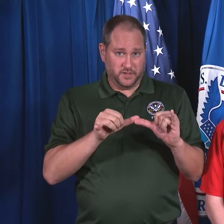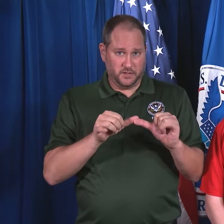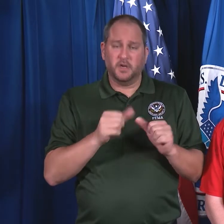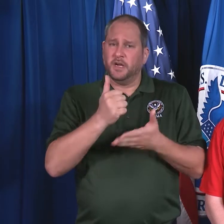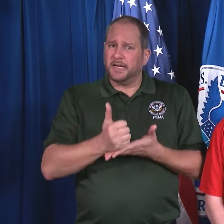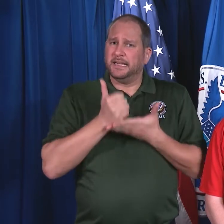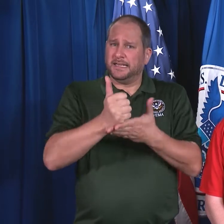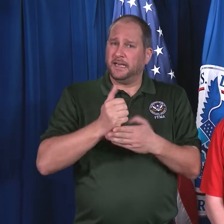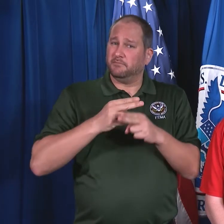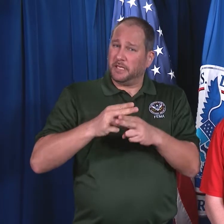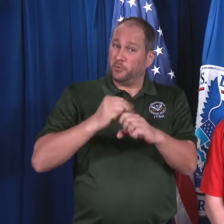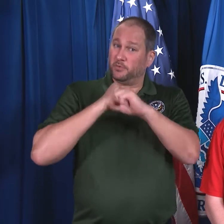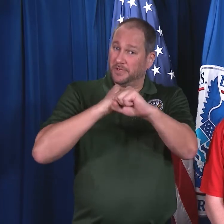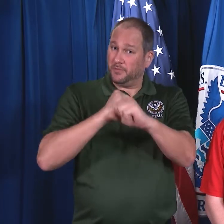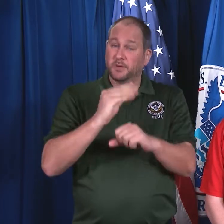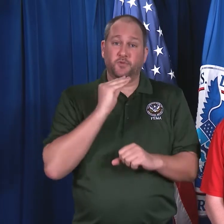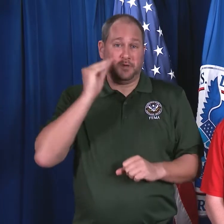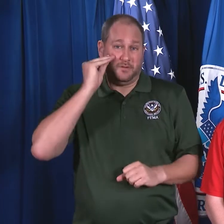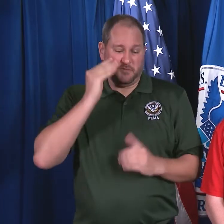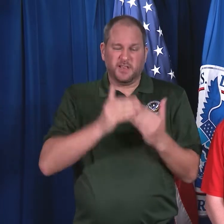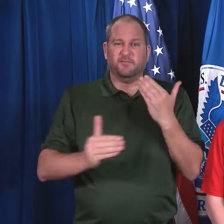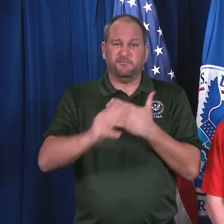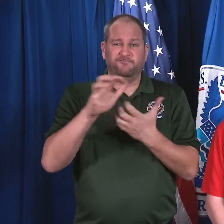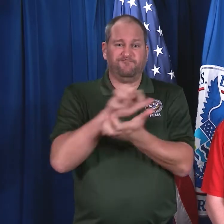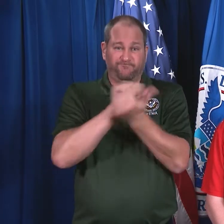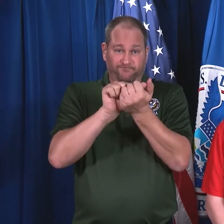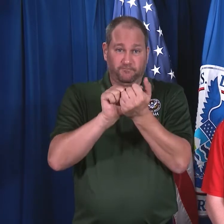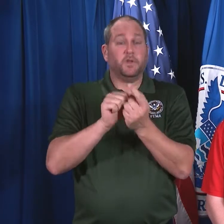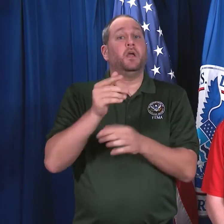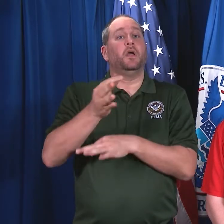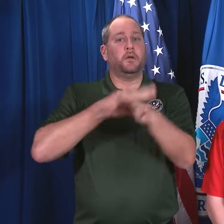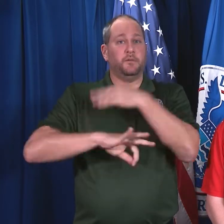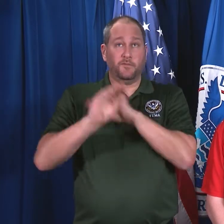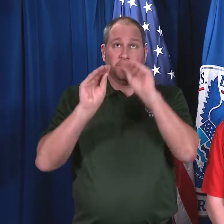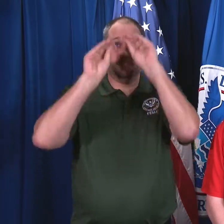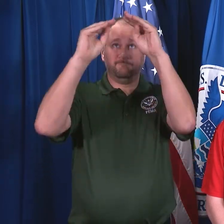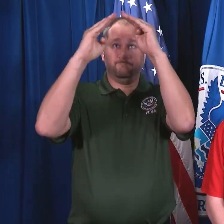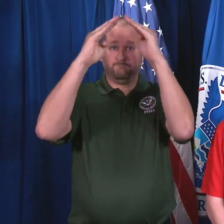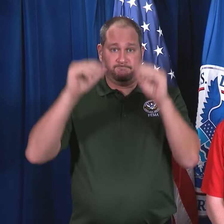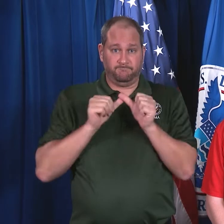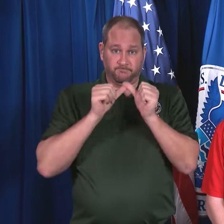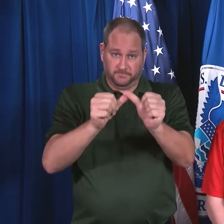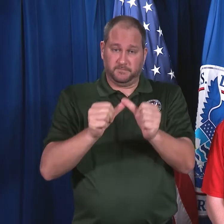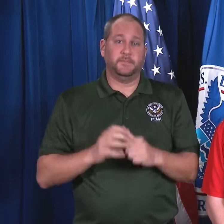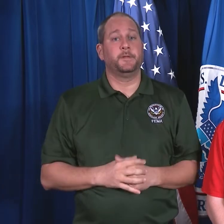can help you temporarily protect your home from further damage before you make permanent repairs.